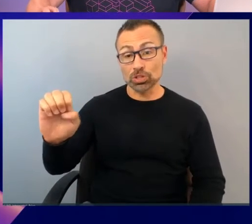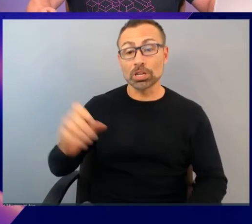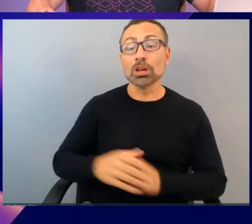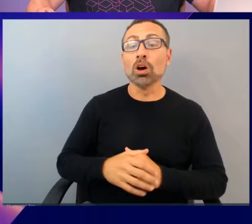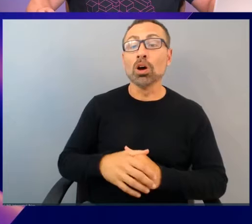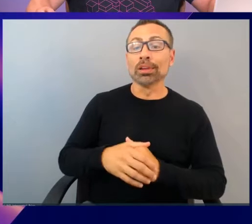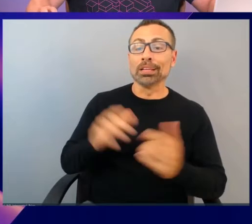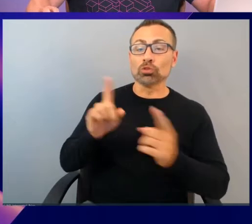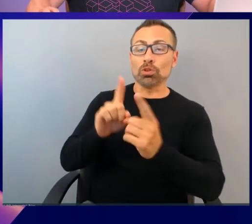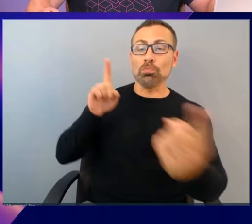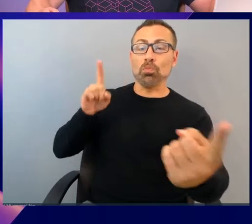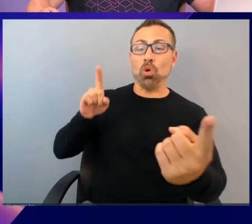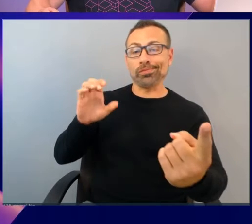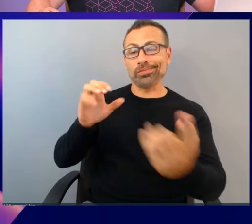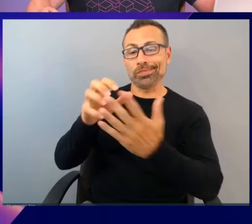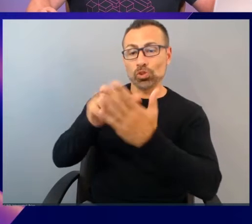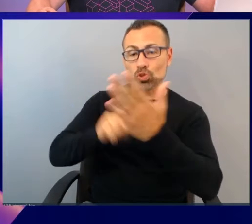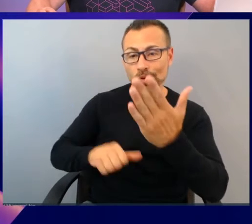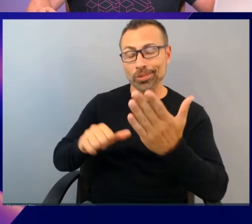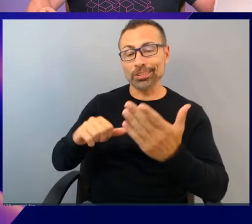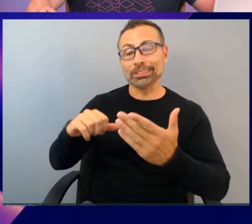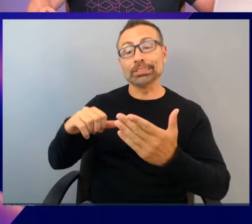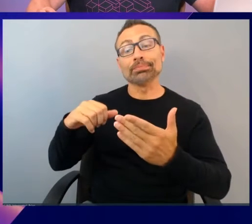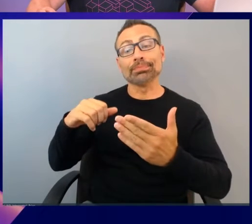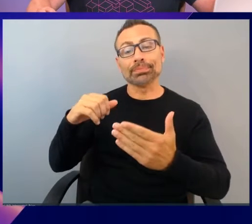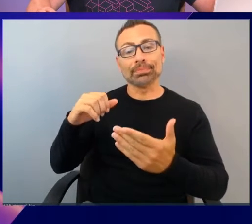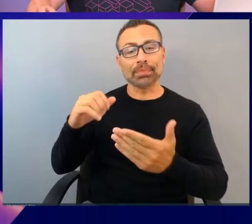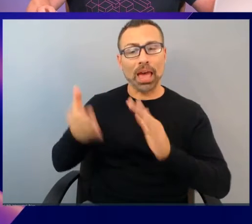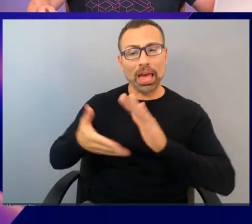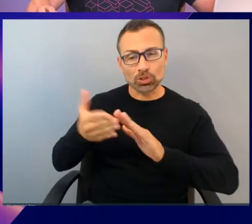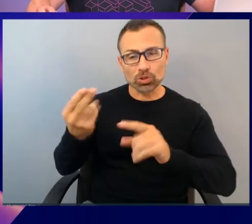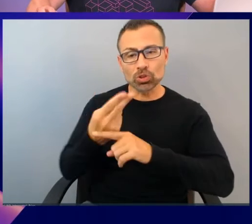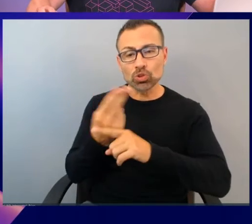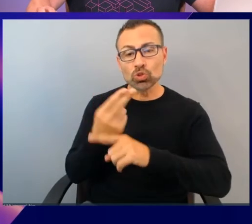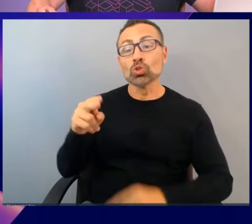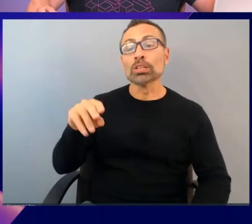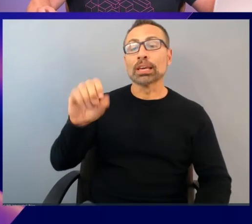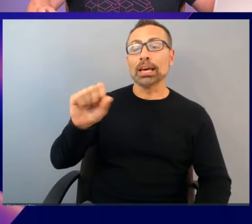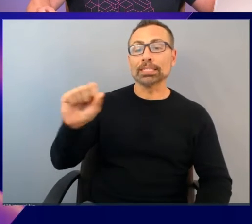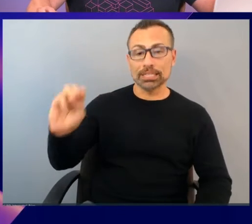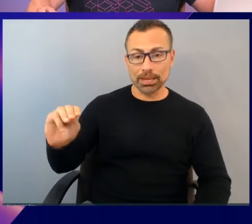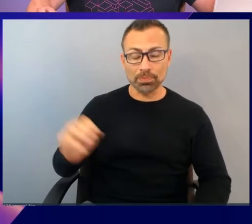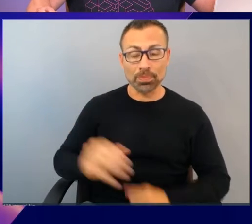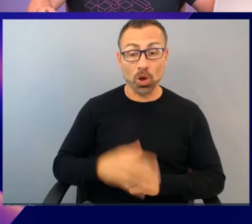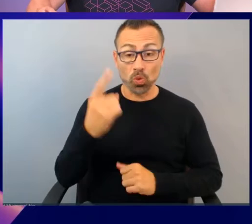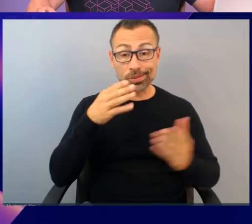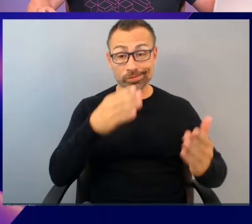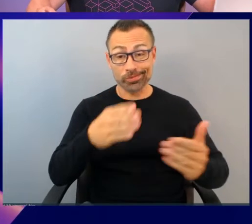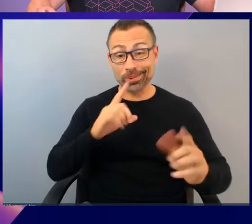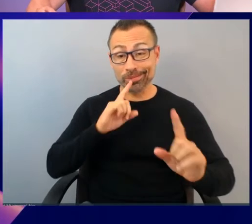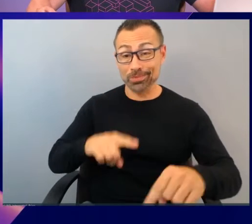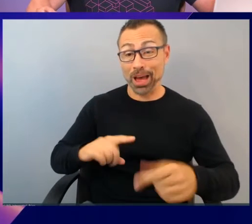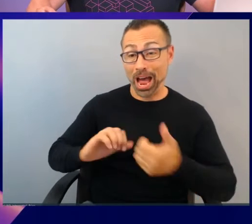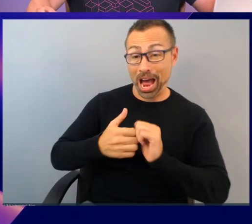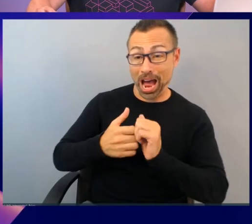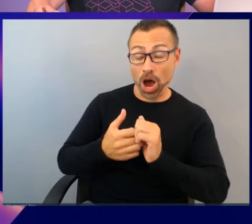And one of the ways we've been able to detect or respond to that type of unauthorized use is using GuardDuty.